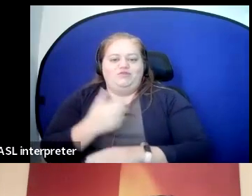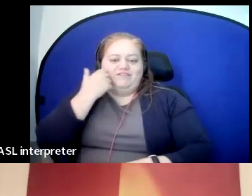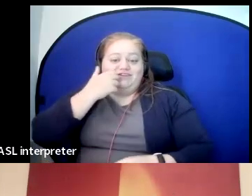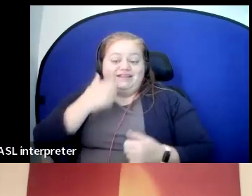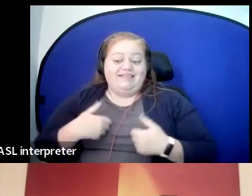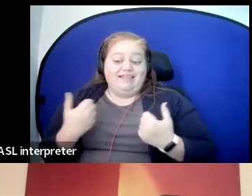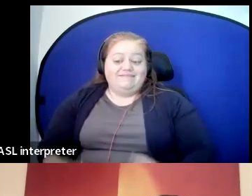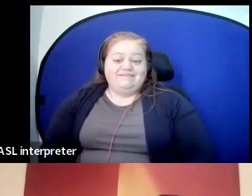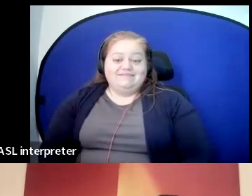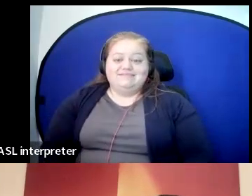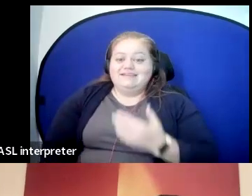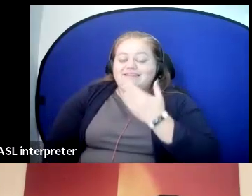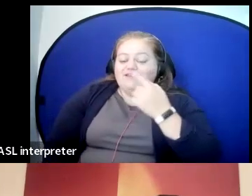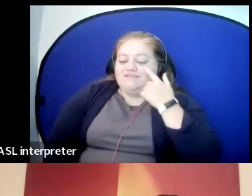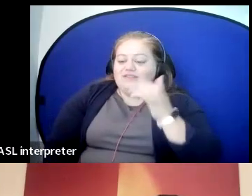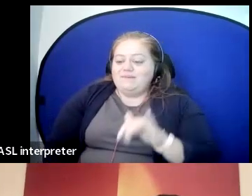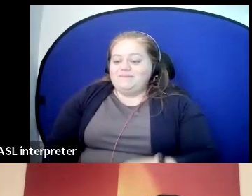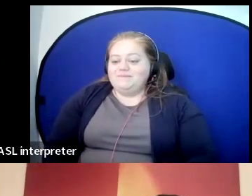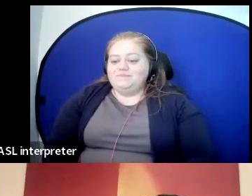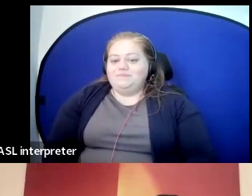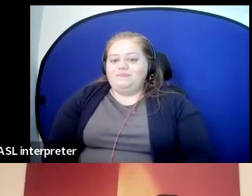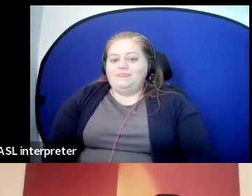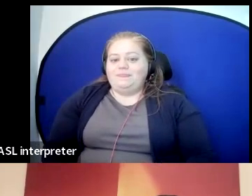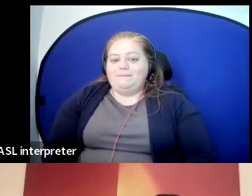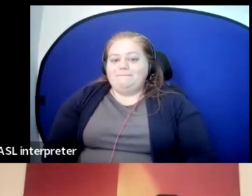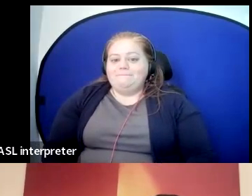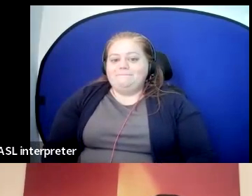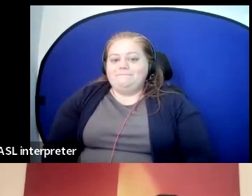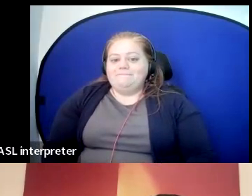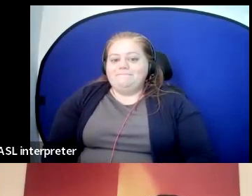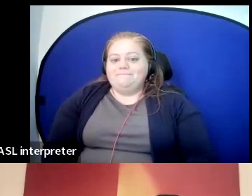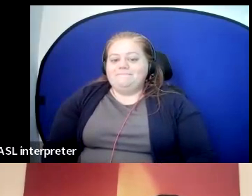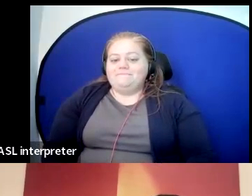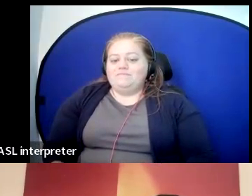Thank you for that. So I just want to leave a tiny bit of time